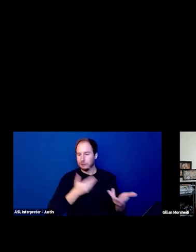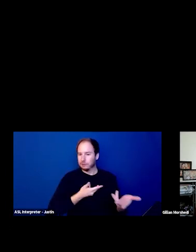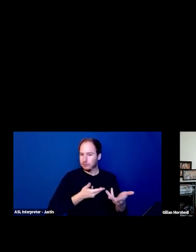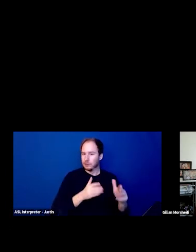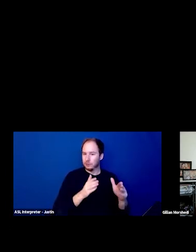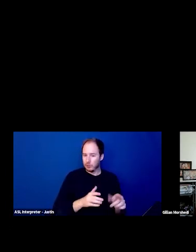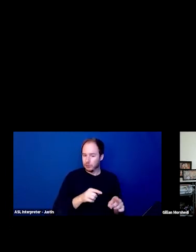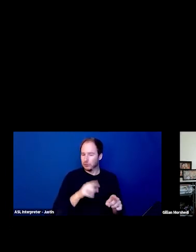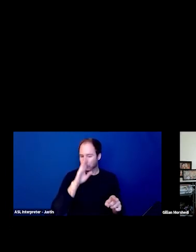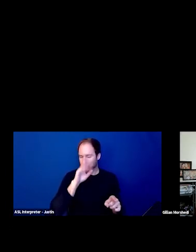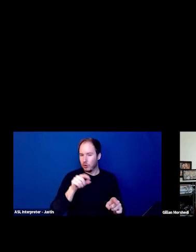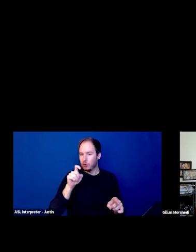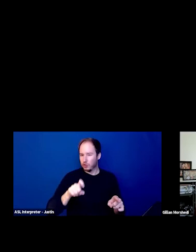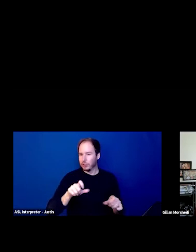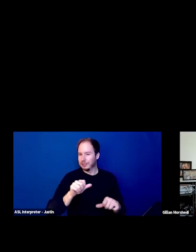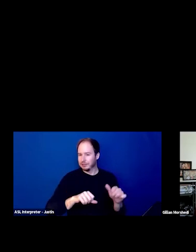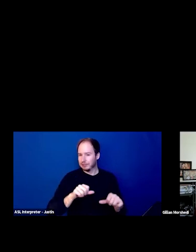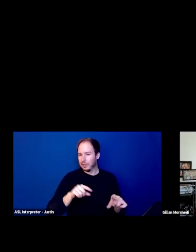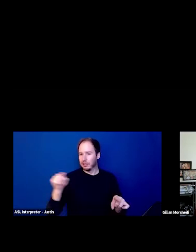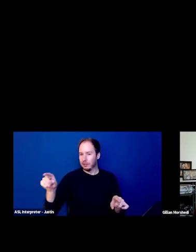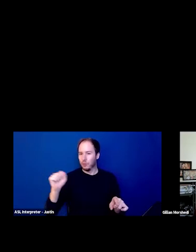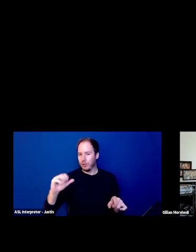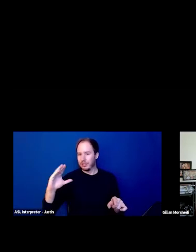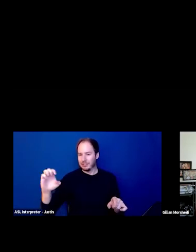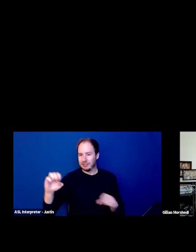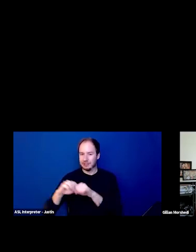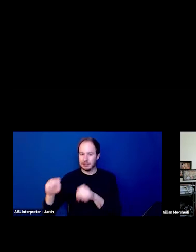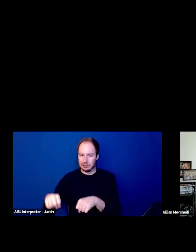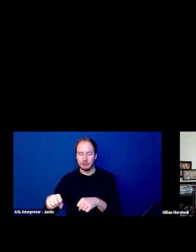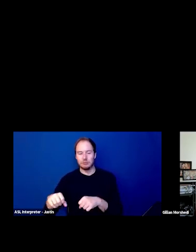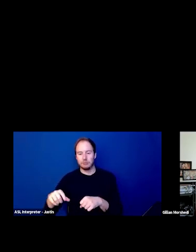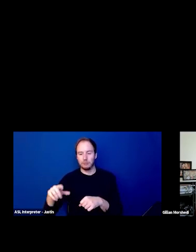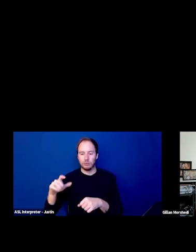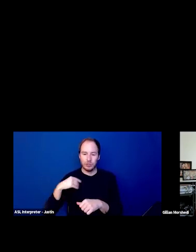and you know that they should be assessed via the Coordinated Entry system, that there's some process developed in place.